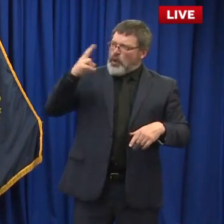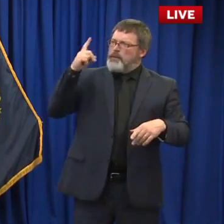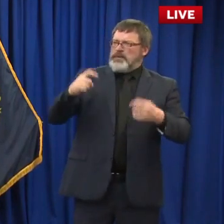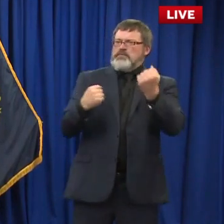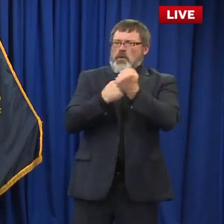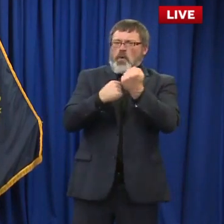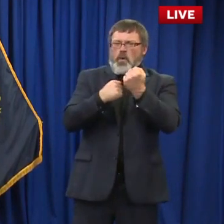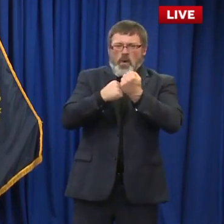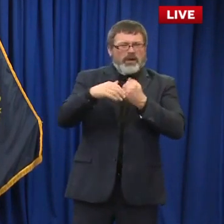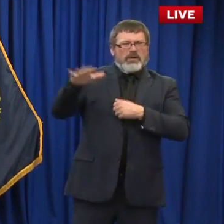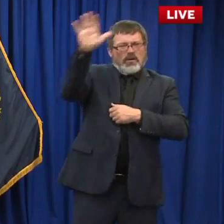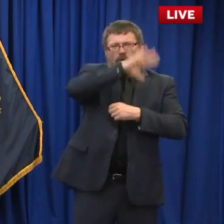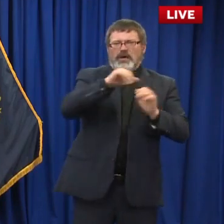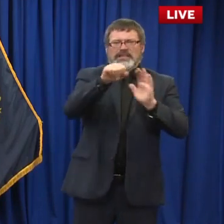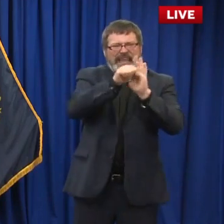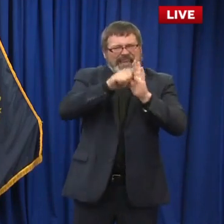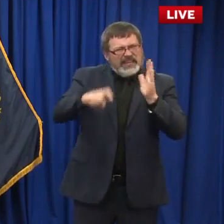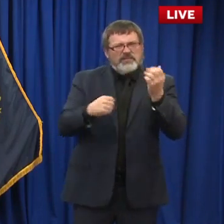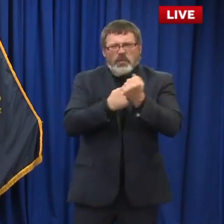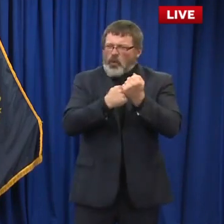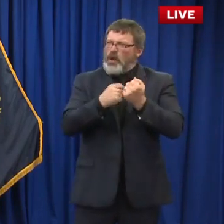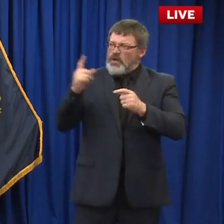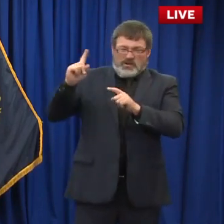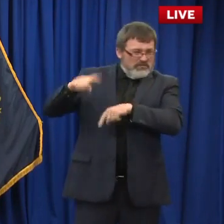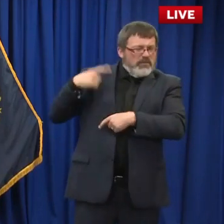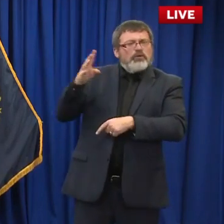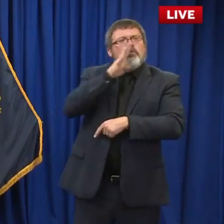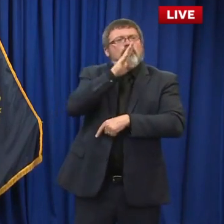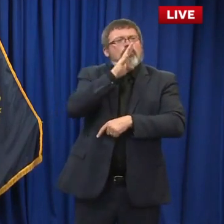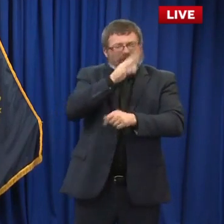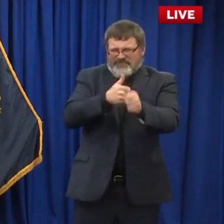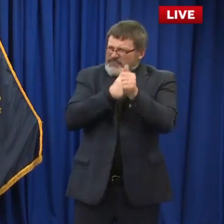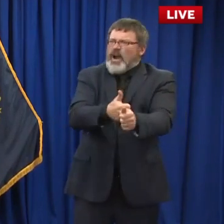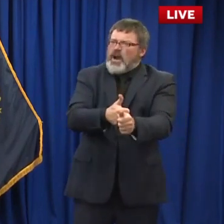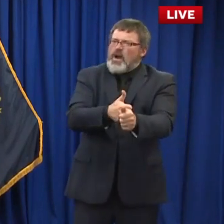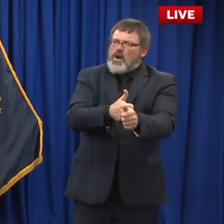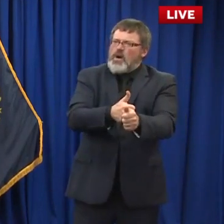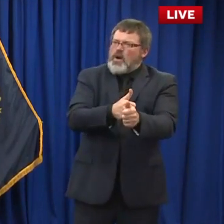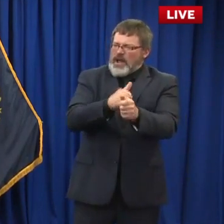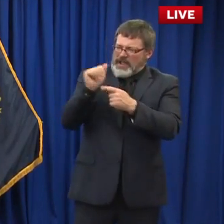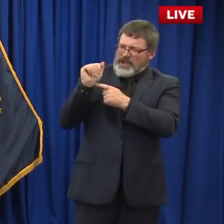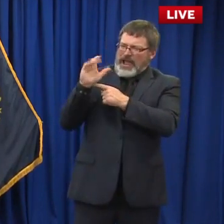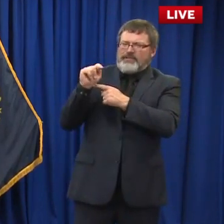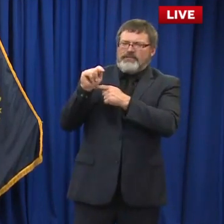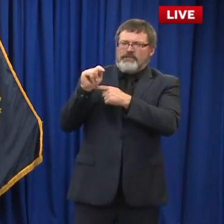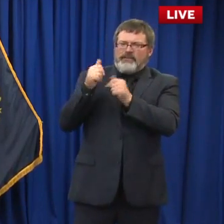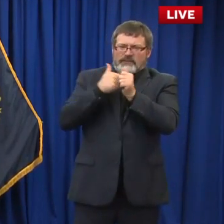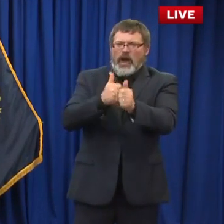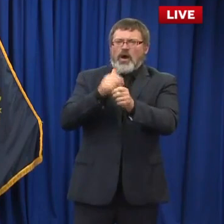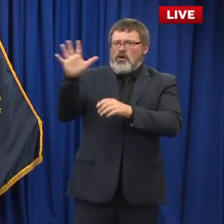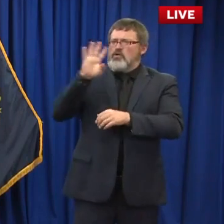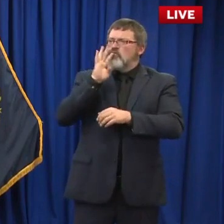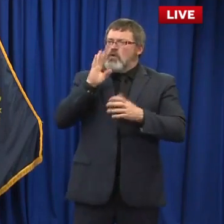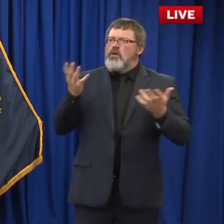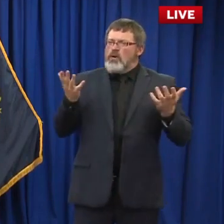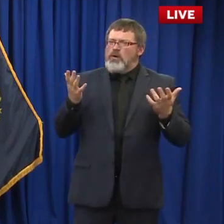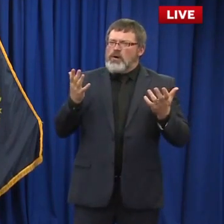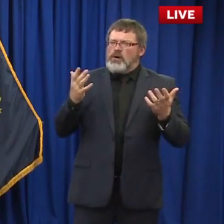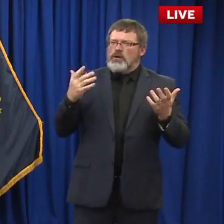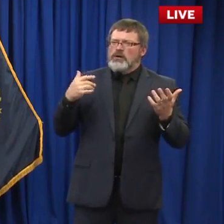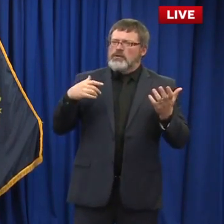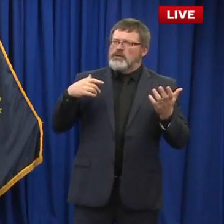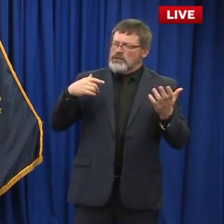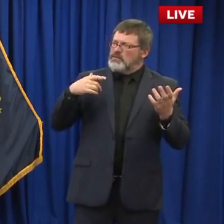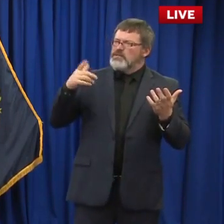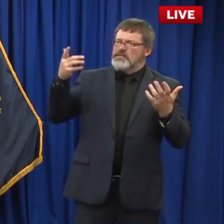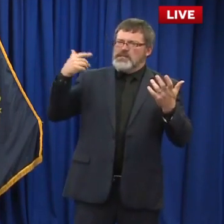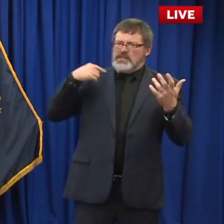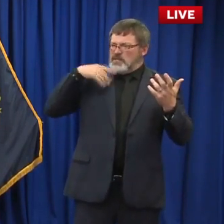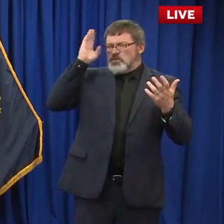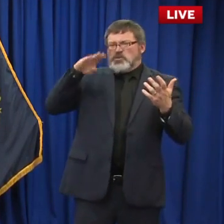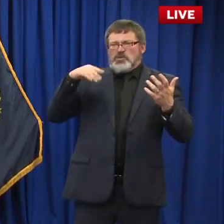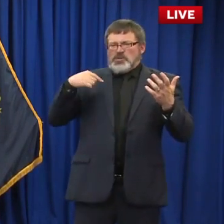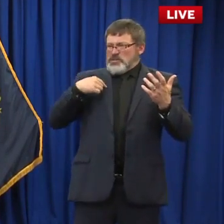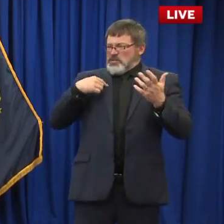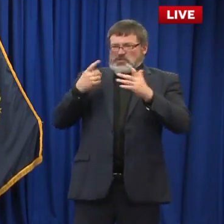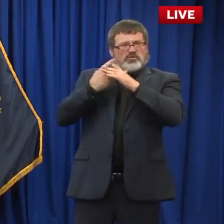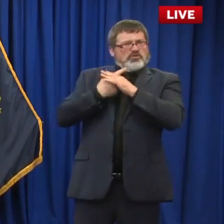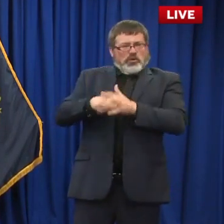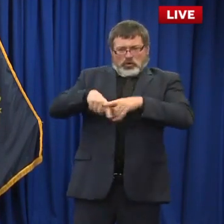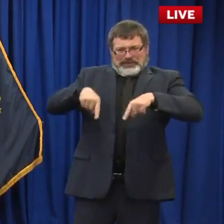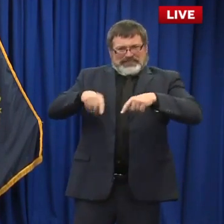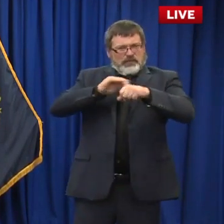WE UNDERSTAND THERE HAVE TO BE GUIDELINES, THERE'S TAX DOLLARS AT RISK HERE, BUT IF -- I GUESS MY POINT IS, IF THEY'RE GOING TO HAVE THIS RULE IN THE FIRST PLACE, MAYBE THEY SHOULD HAVE